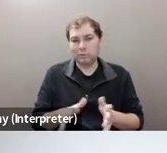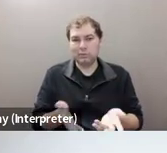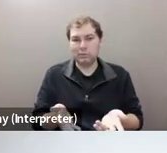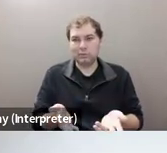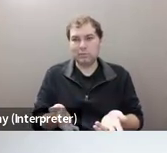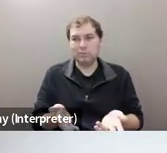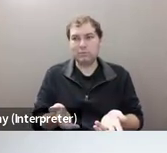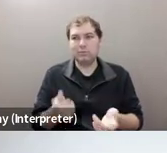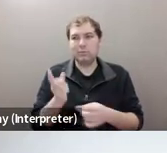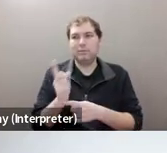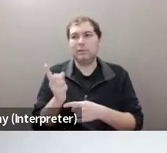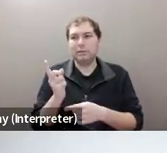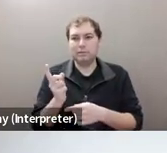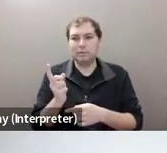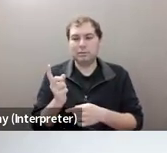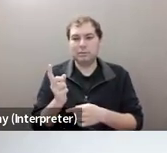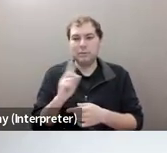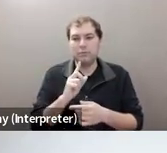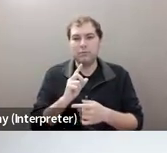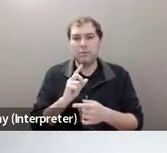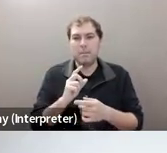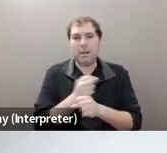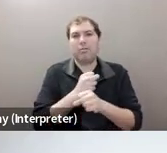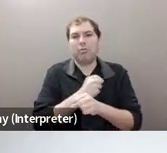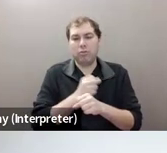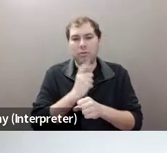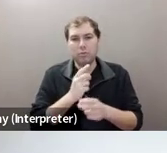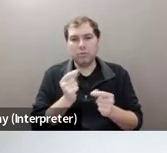Tyler Wilcox: The minute becomes a battle of wills the minute you turn into the fighter